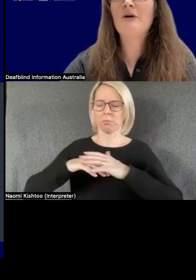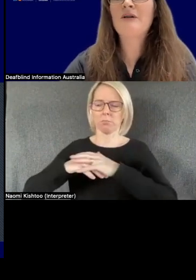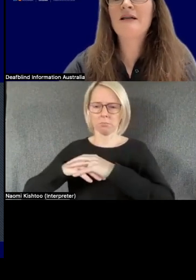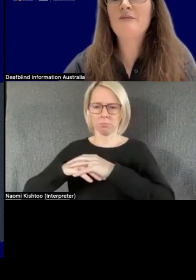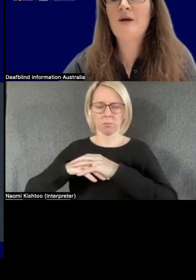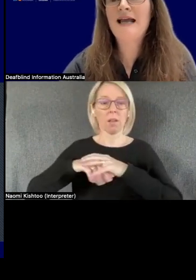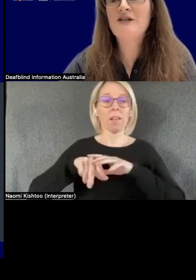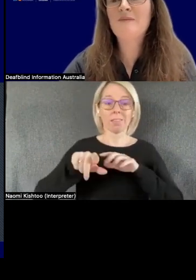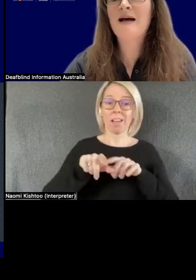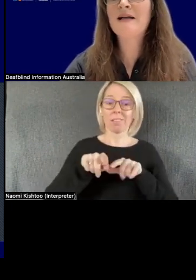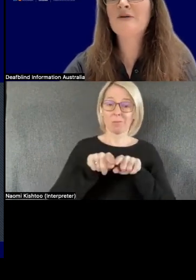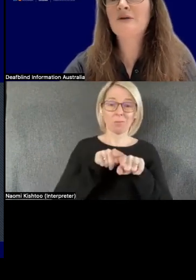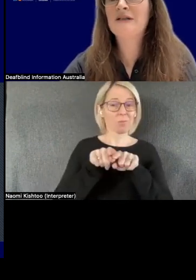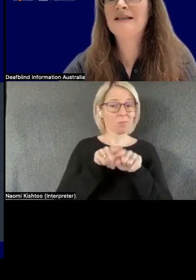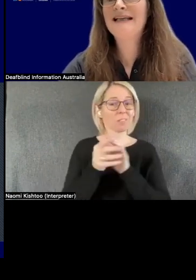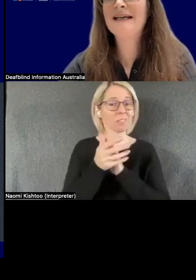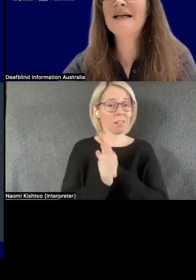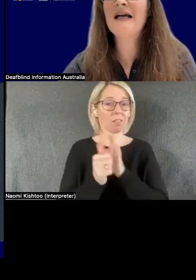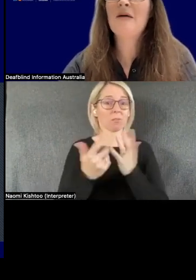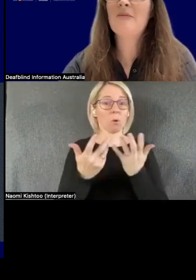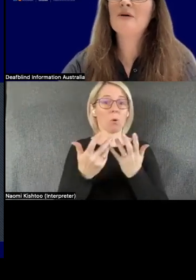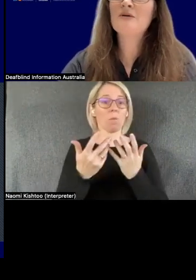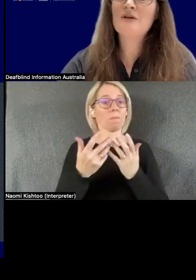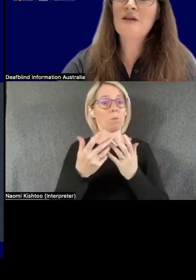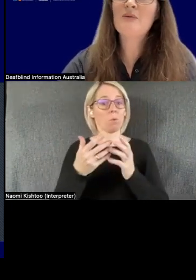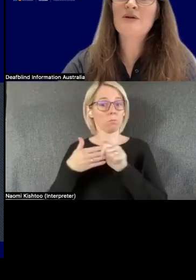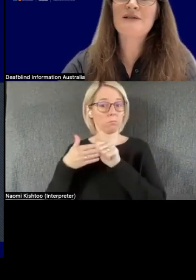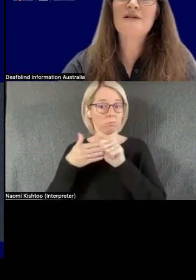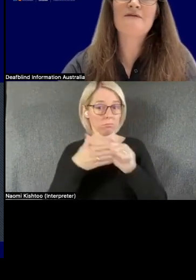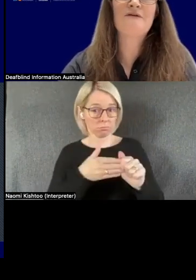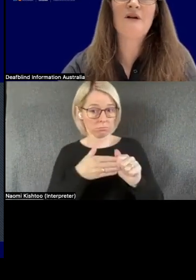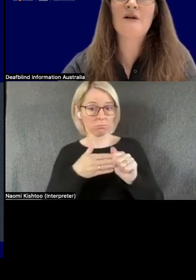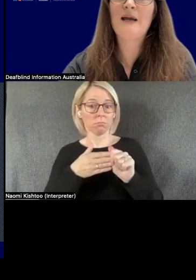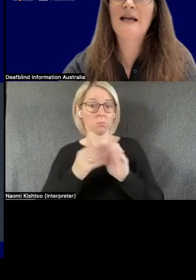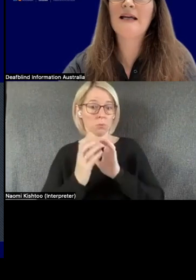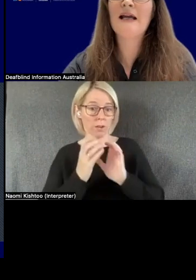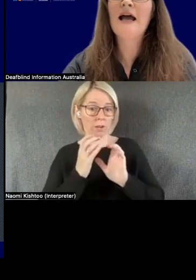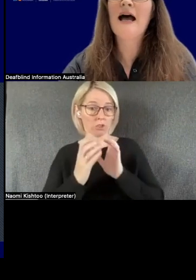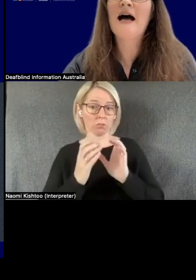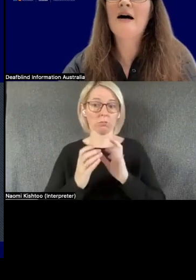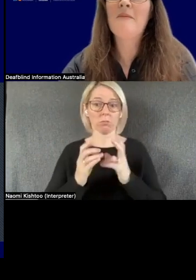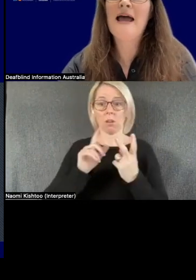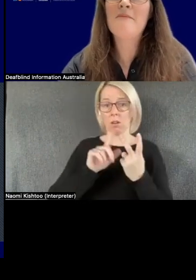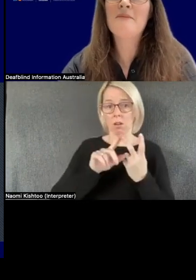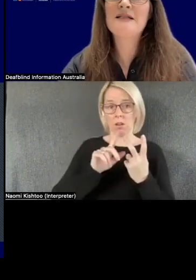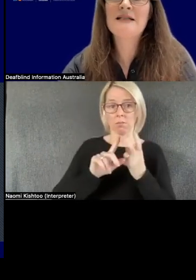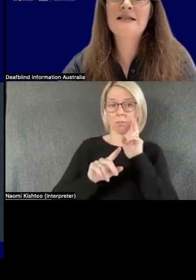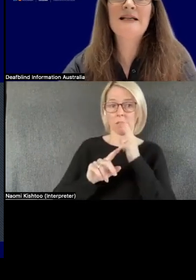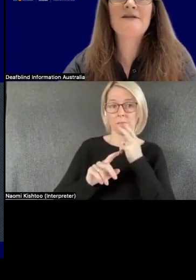both the communication partner or the leader, but also the person following, and particularly if